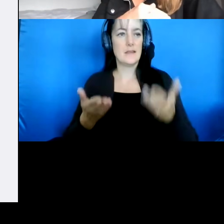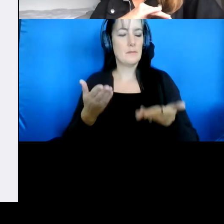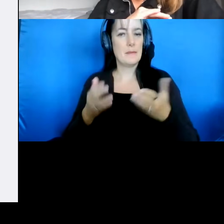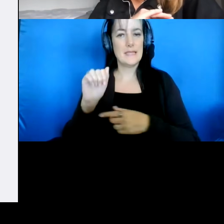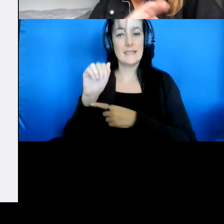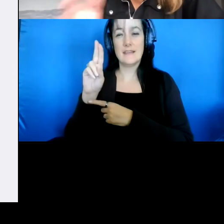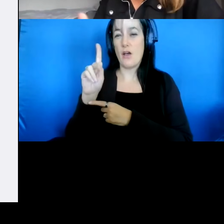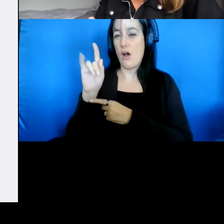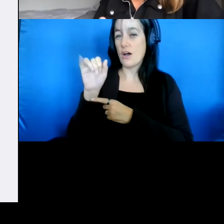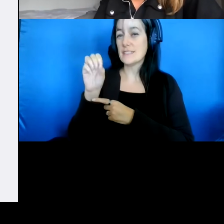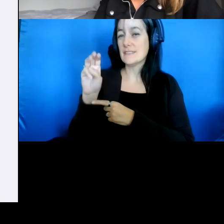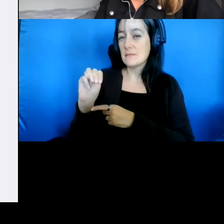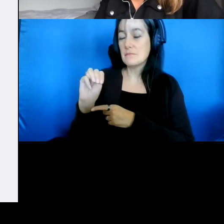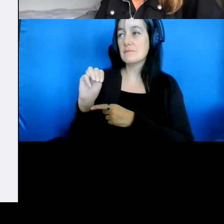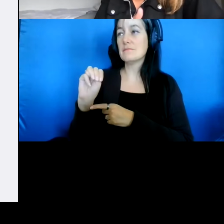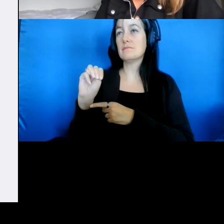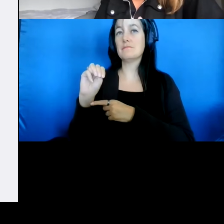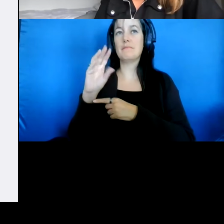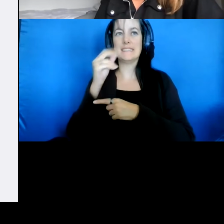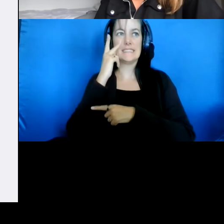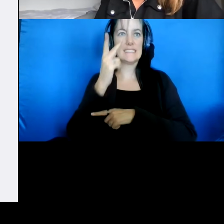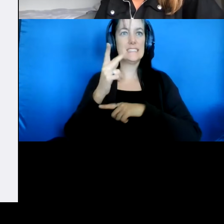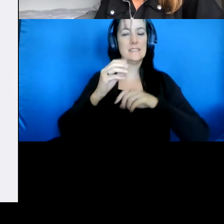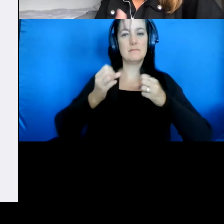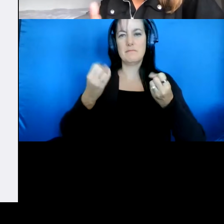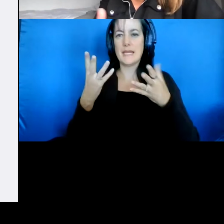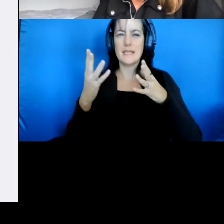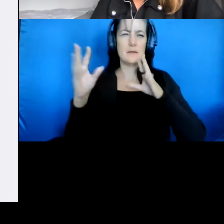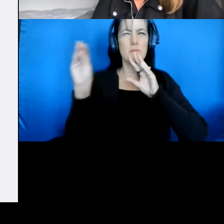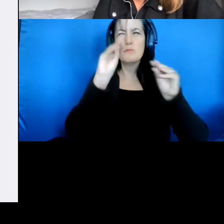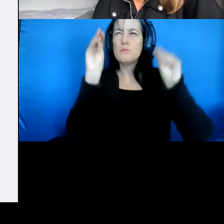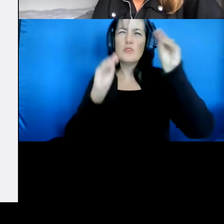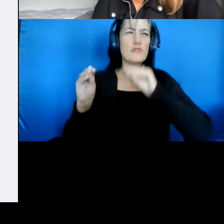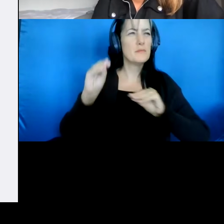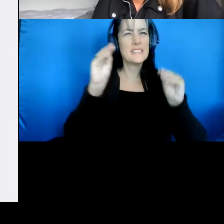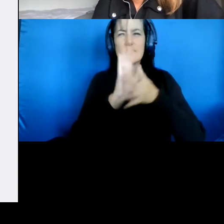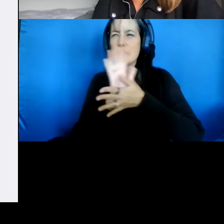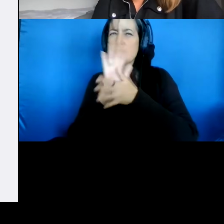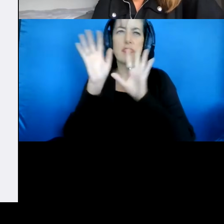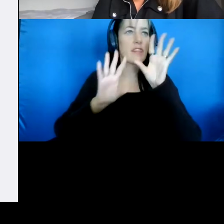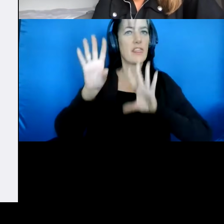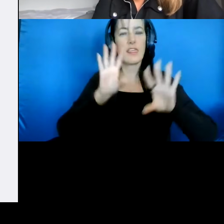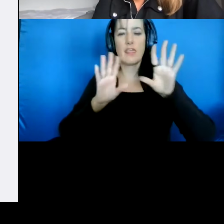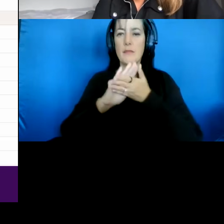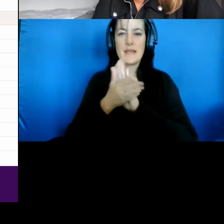And lots of movement becomes particularly problematic. So as a mouse user, with those types of disabilities,